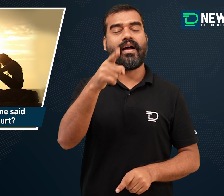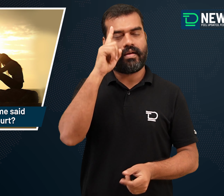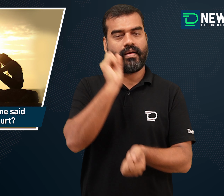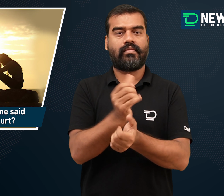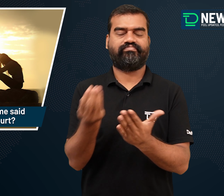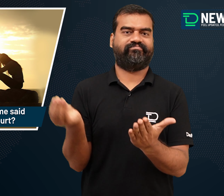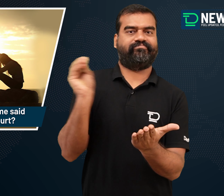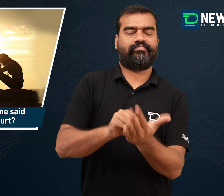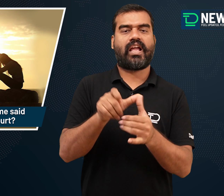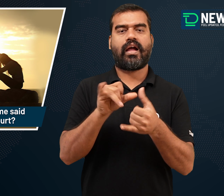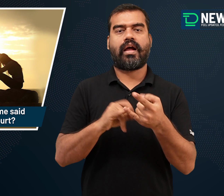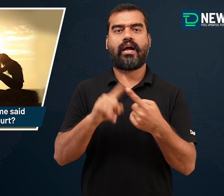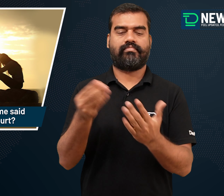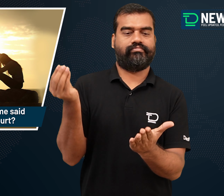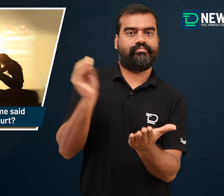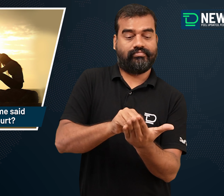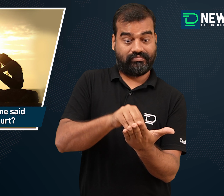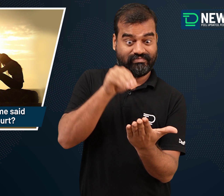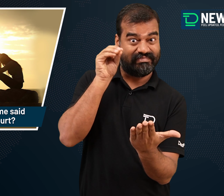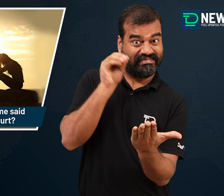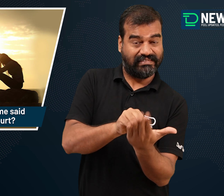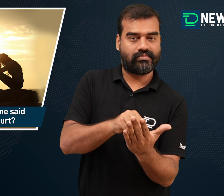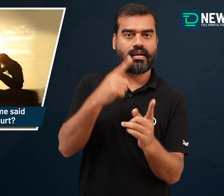A case has been registered against him under